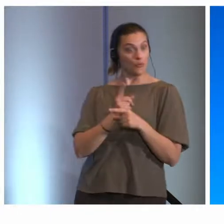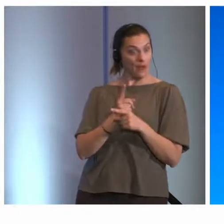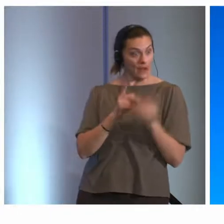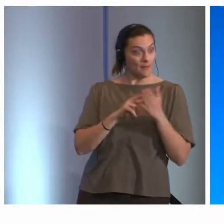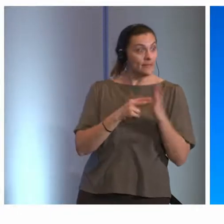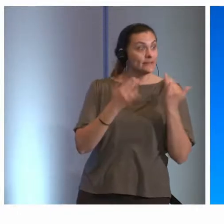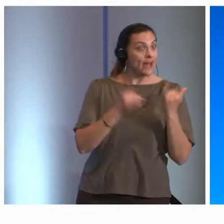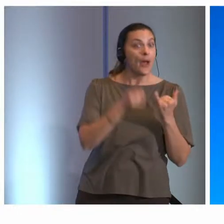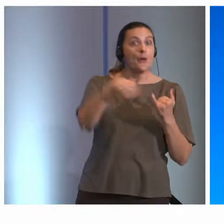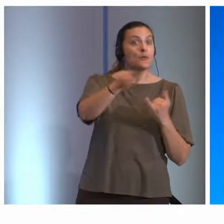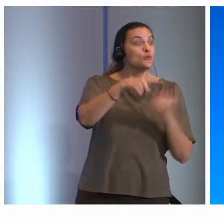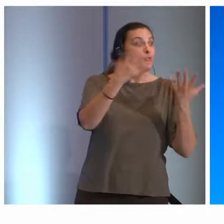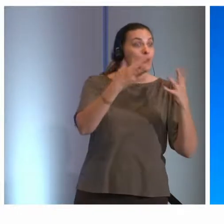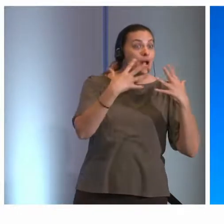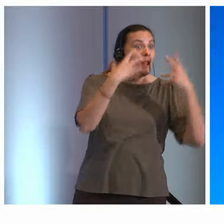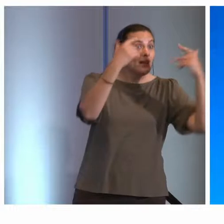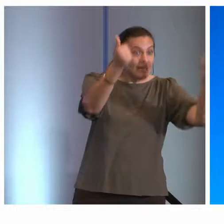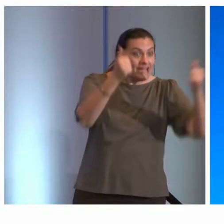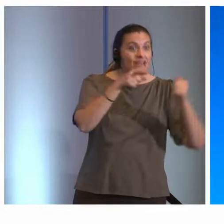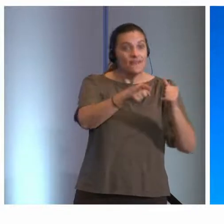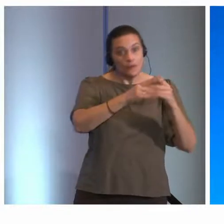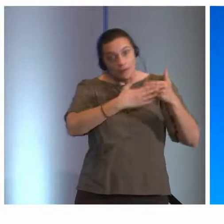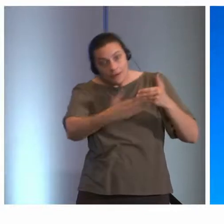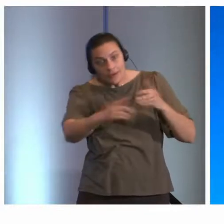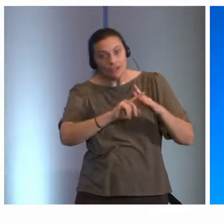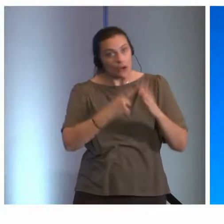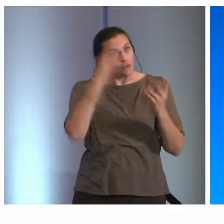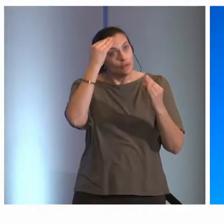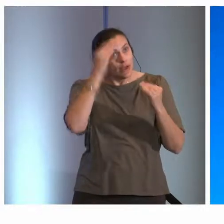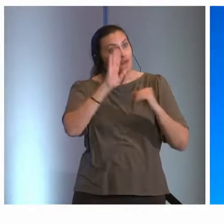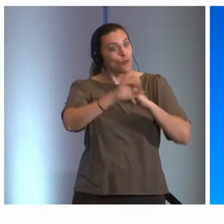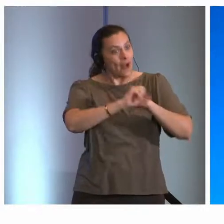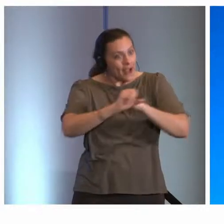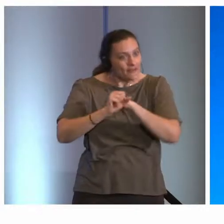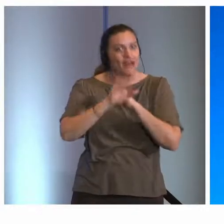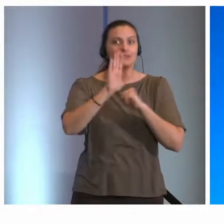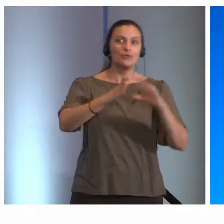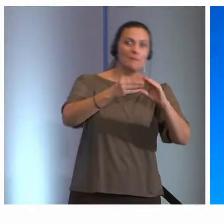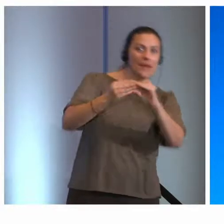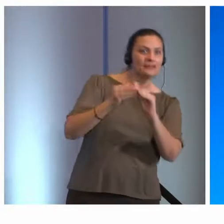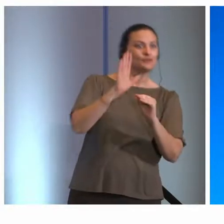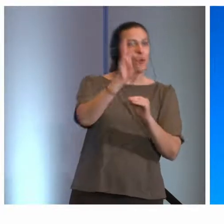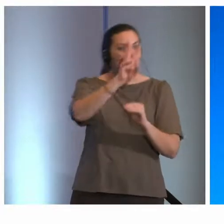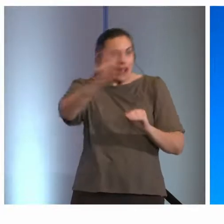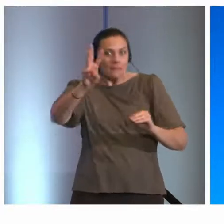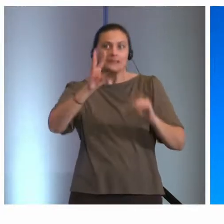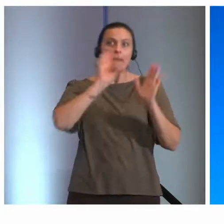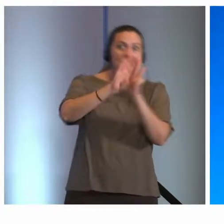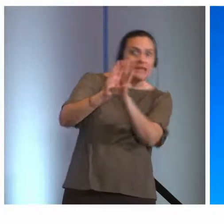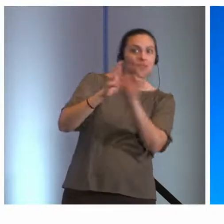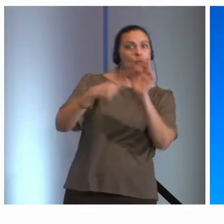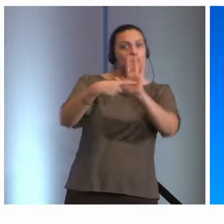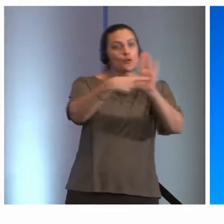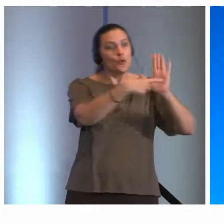paramount aspects of what we were doing -- Tari Hartman Squire: Now you have a great database to choose from when